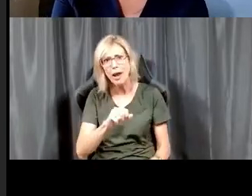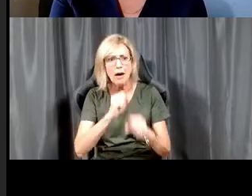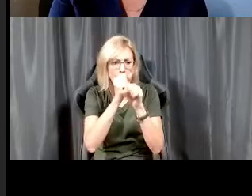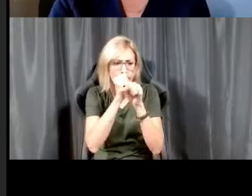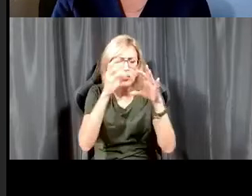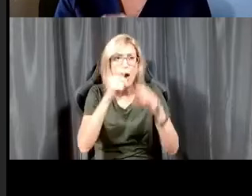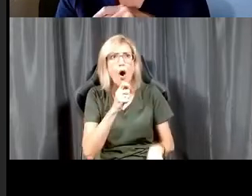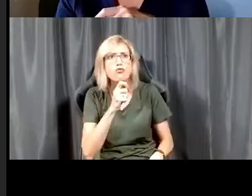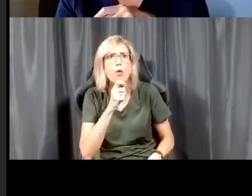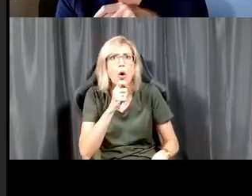Serves a purpose that